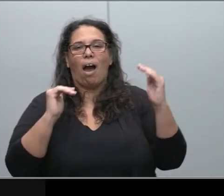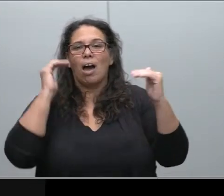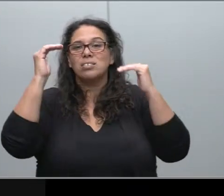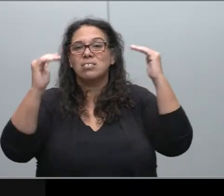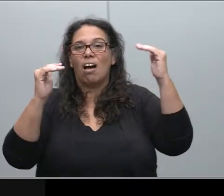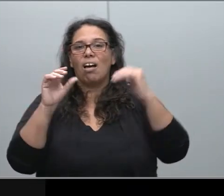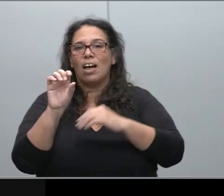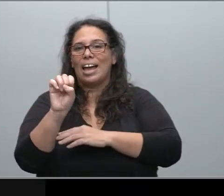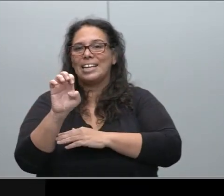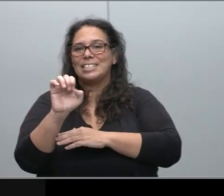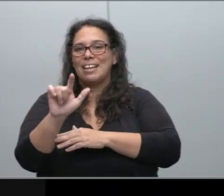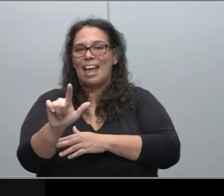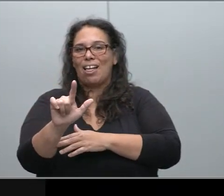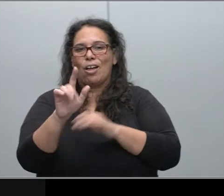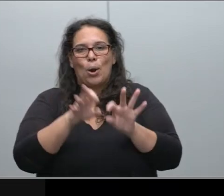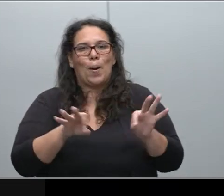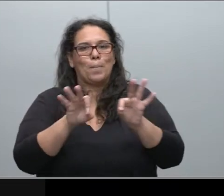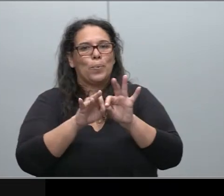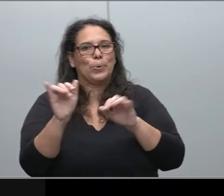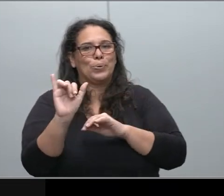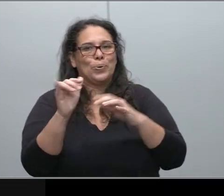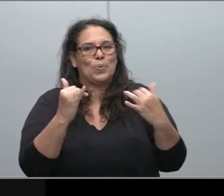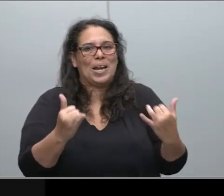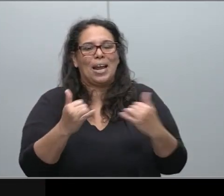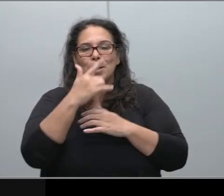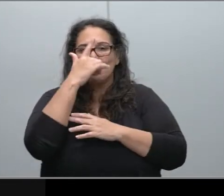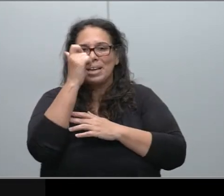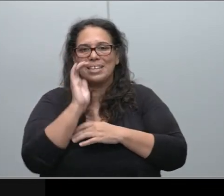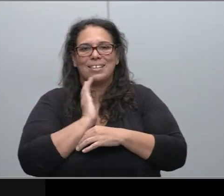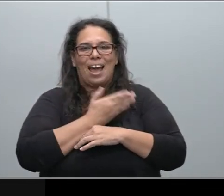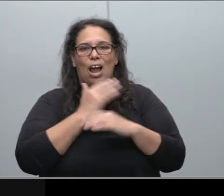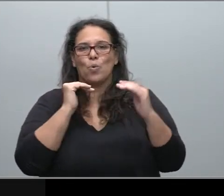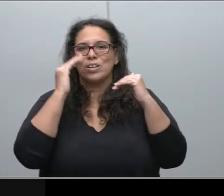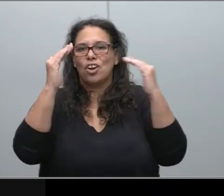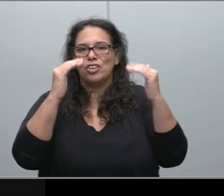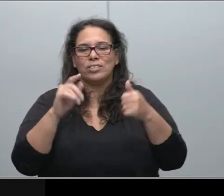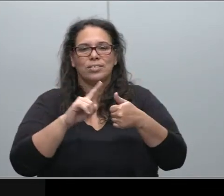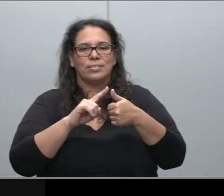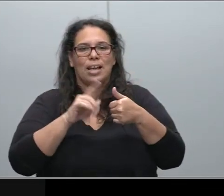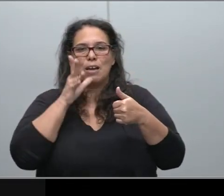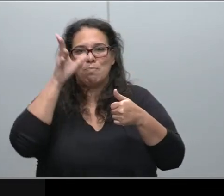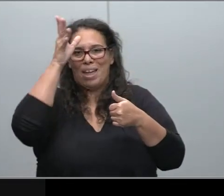that want to participate and engage with us. We are also expanding restorative justice training